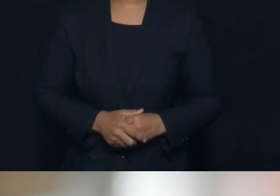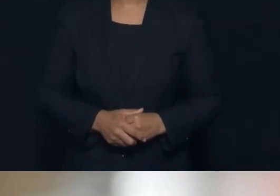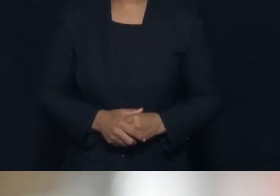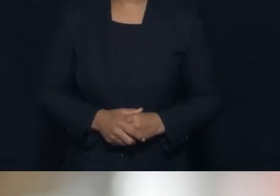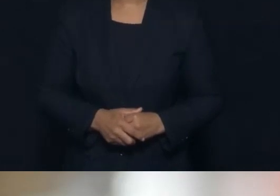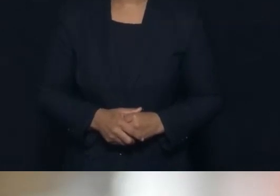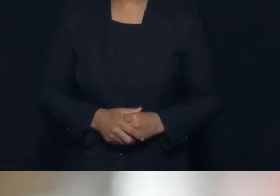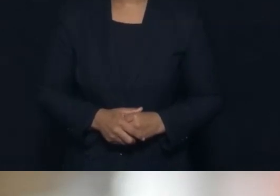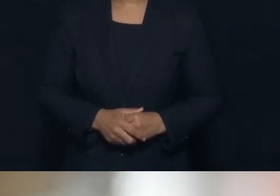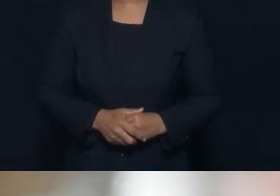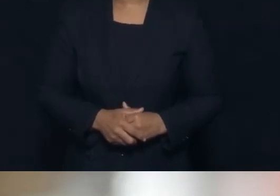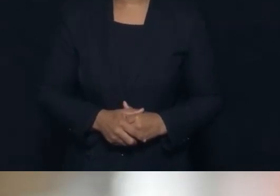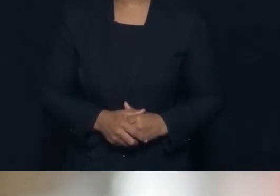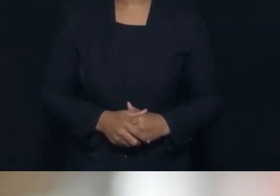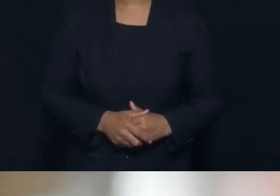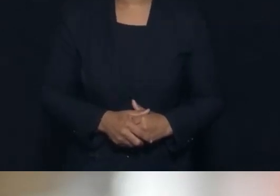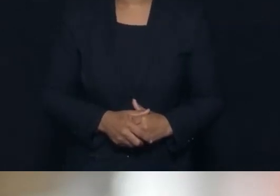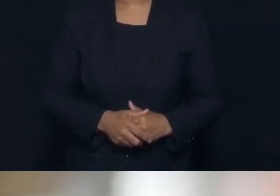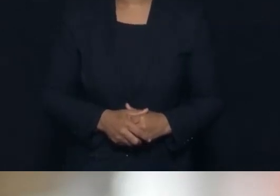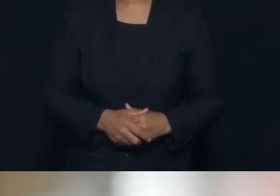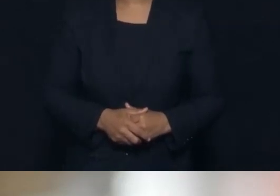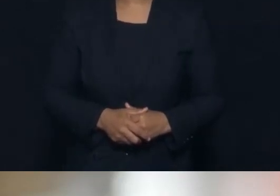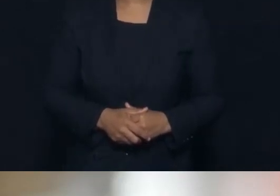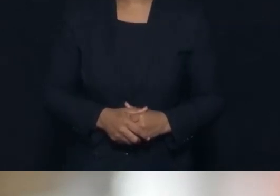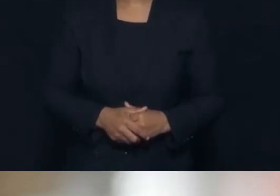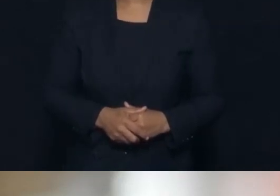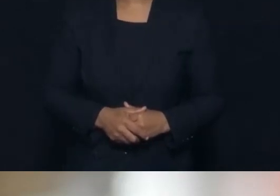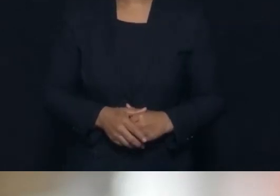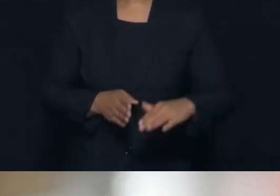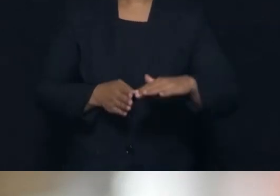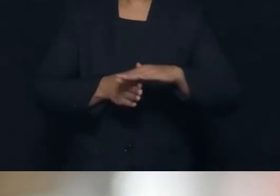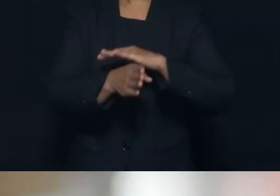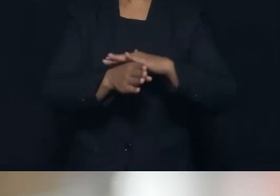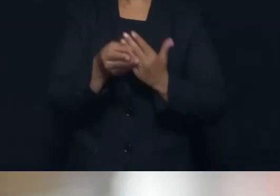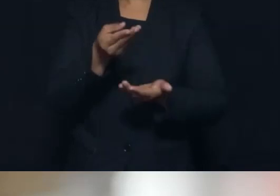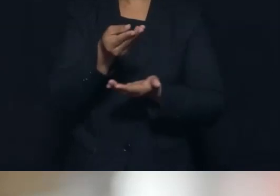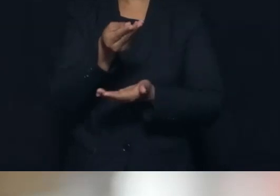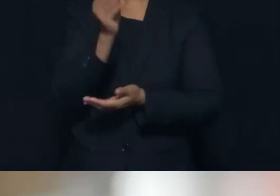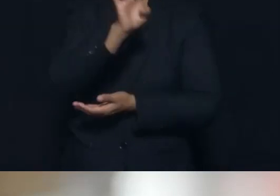the principle of national delegations. You have national standardisation bodies. That bring together all stakeholders.